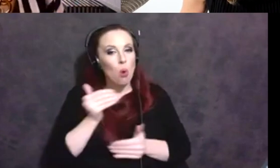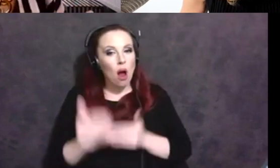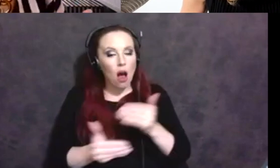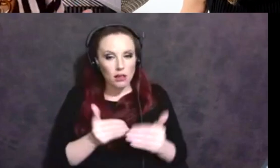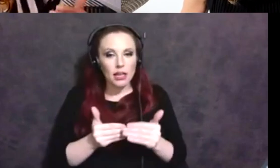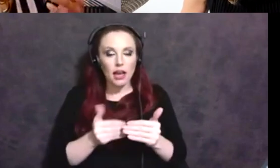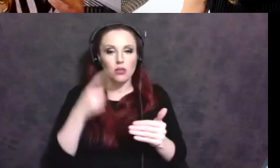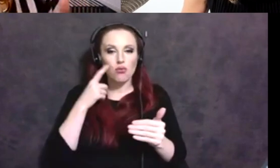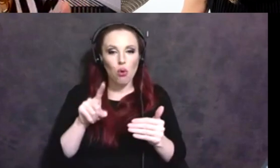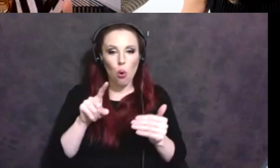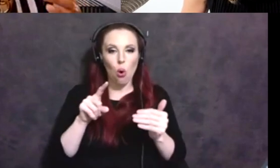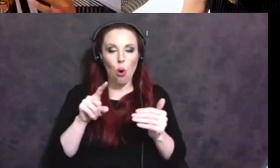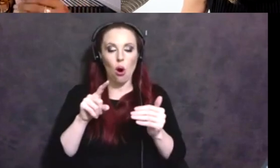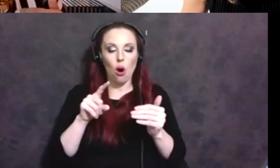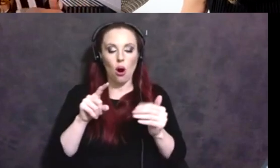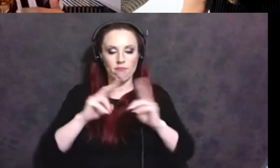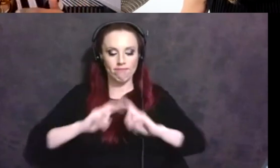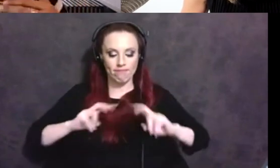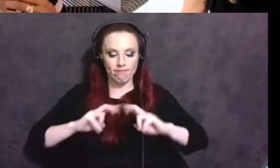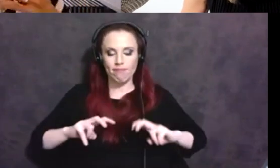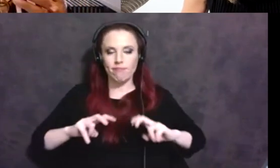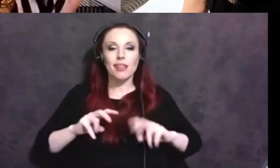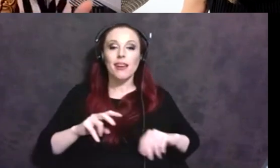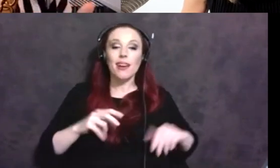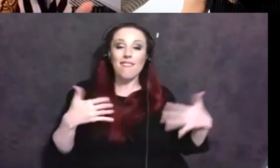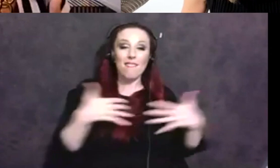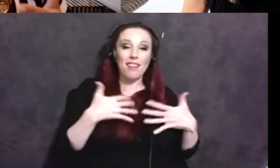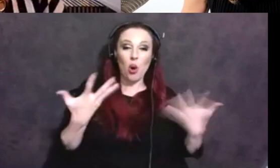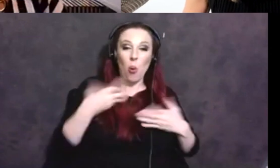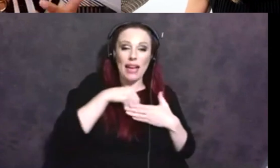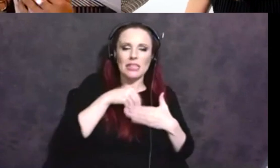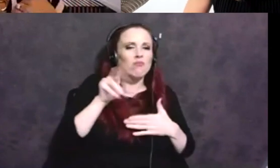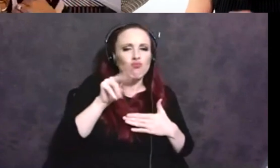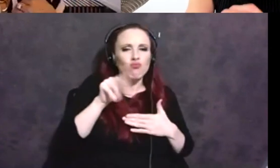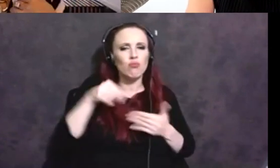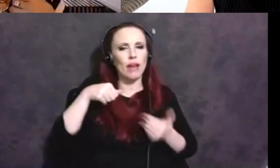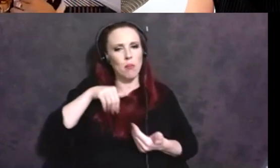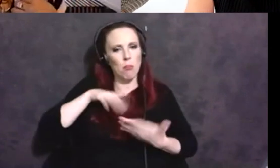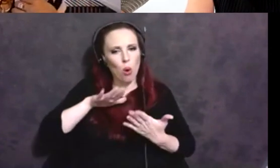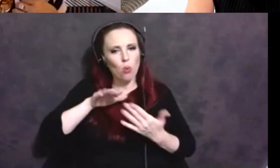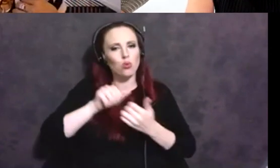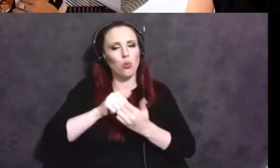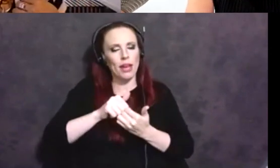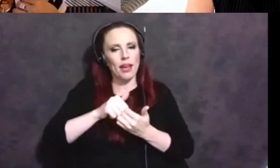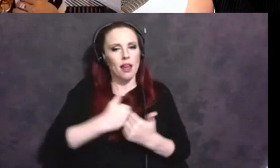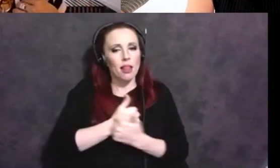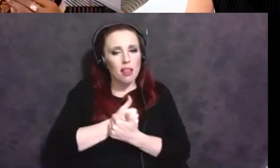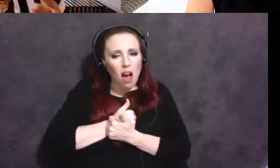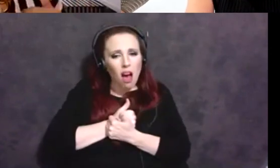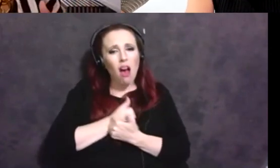I get it but now what am I going to do about it. I think this is a really important process